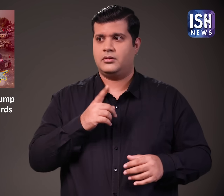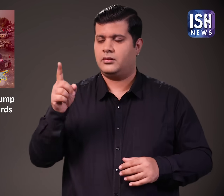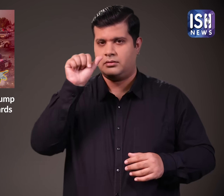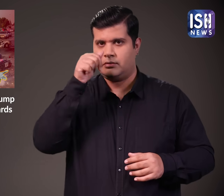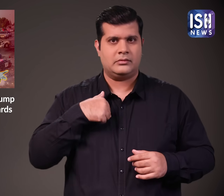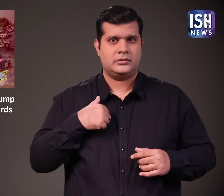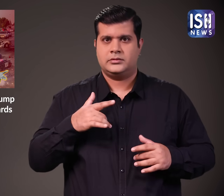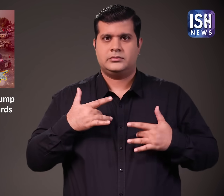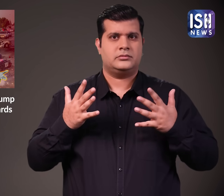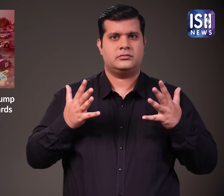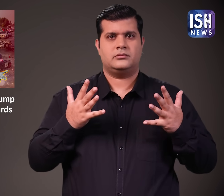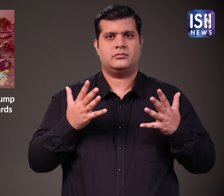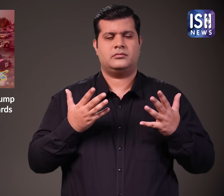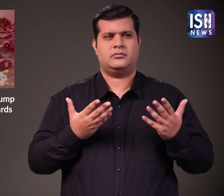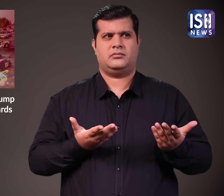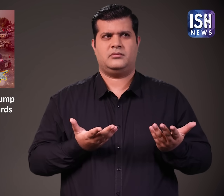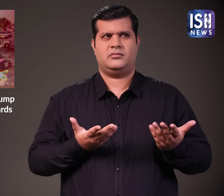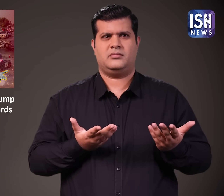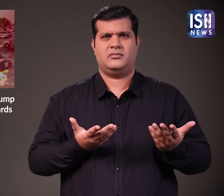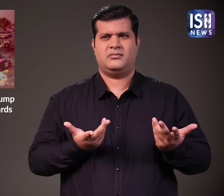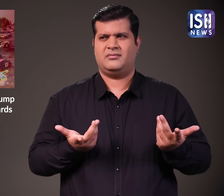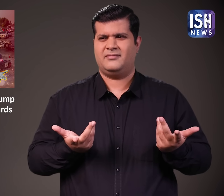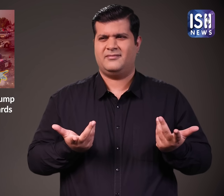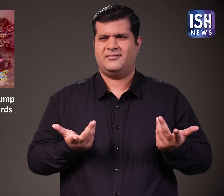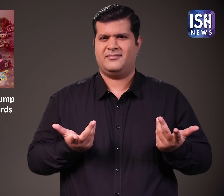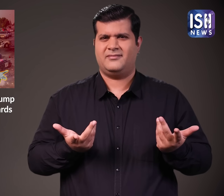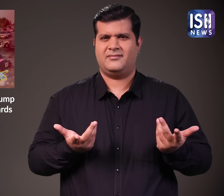They dislike Indians. Strange!